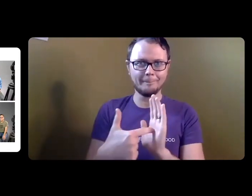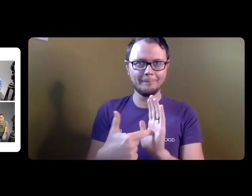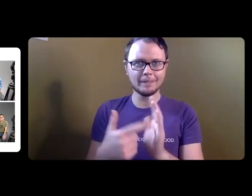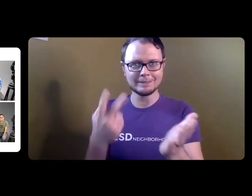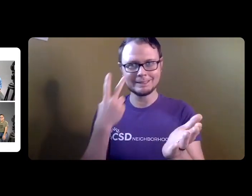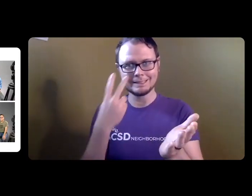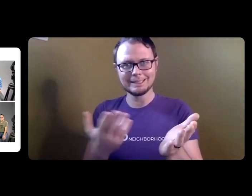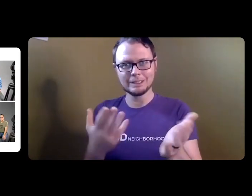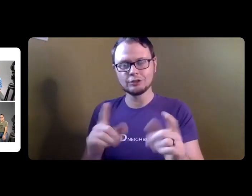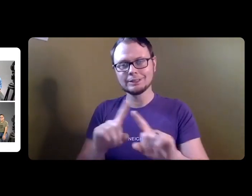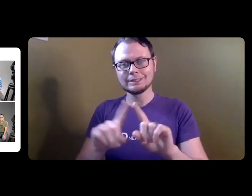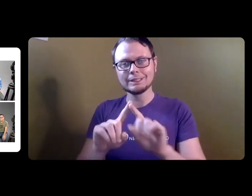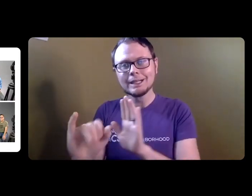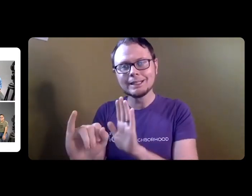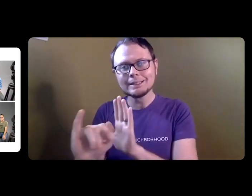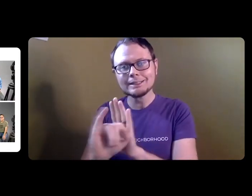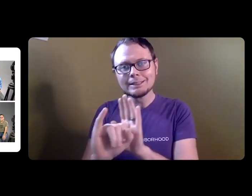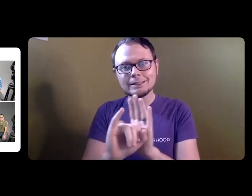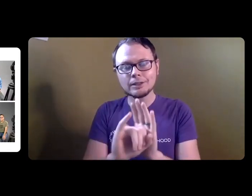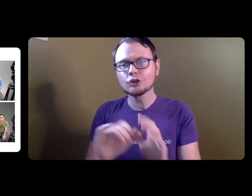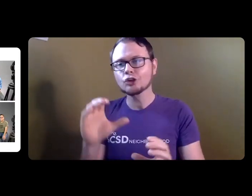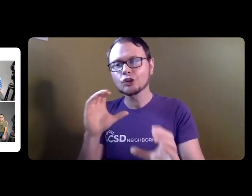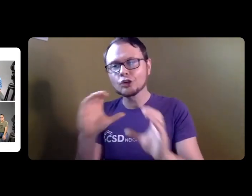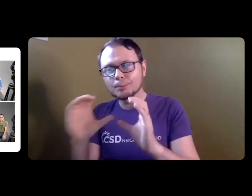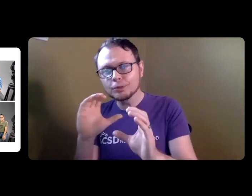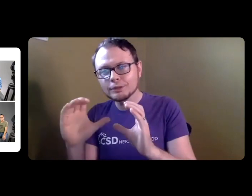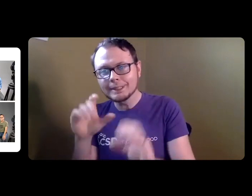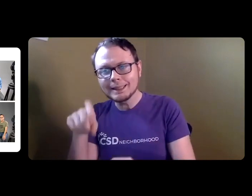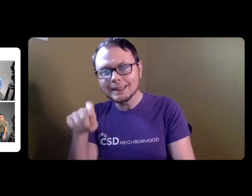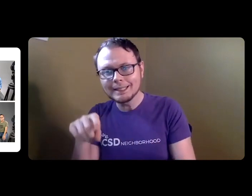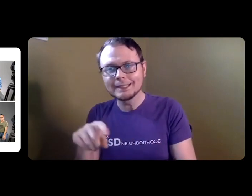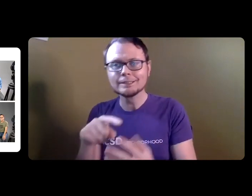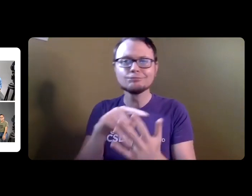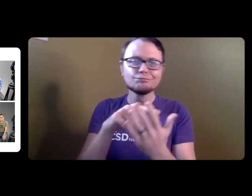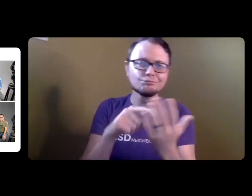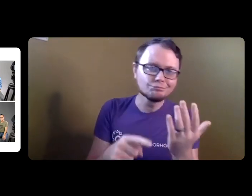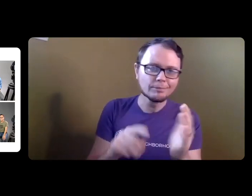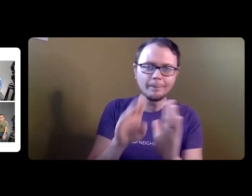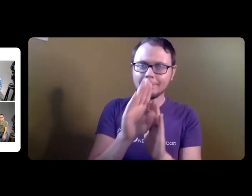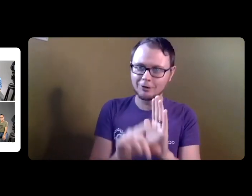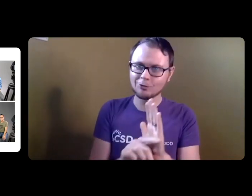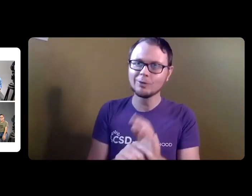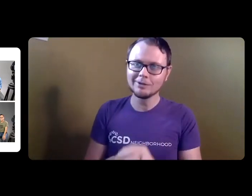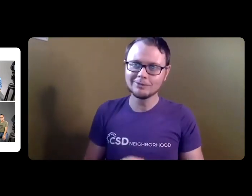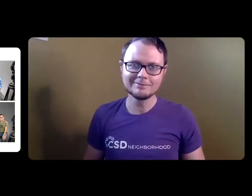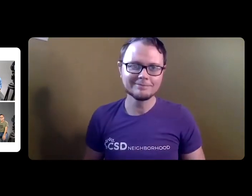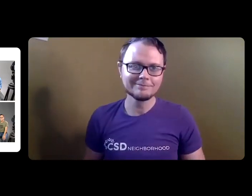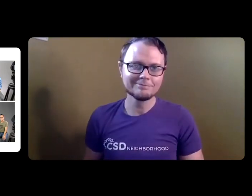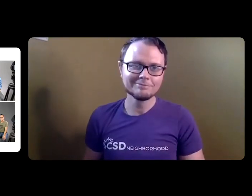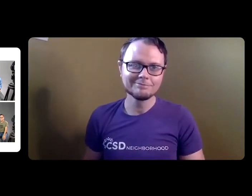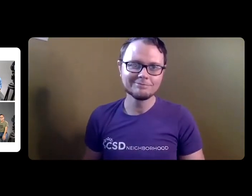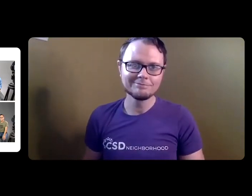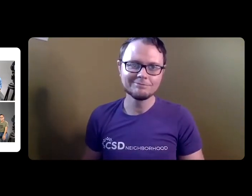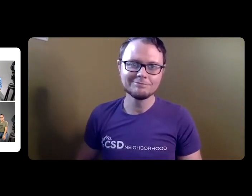We have now grown to over 15 role models with different communication skills and backgrounds,